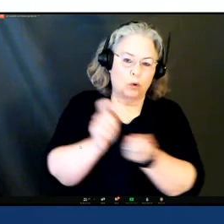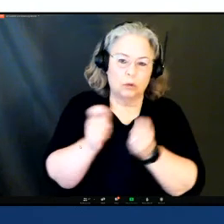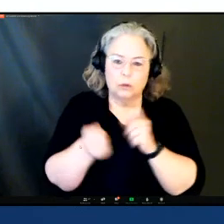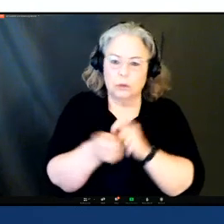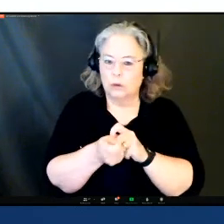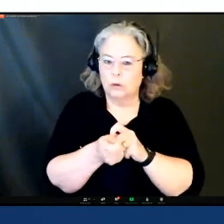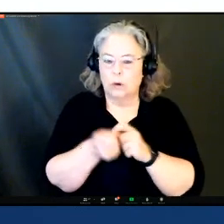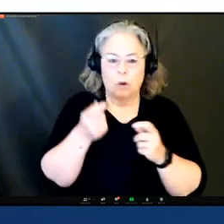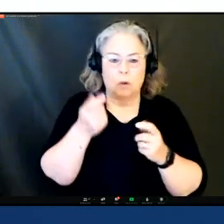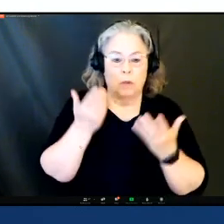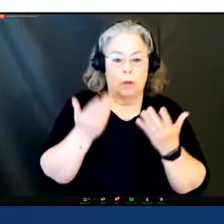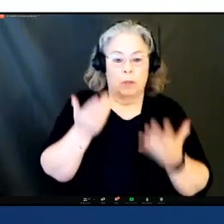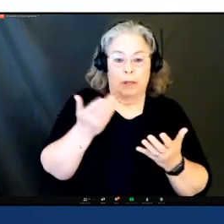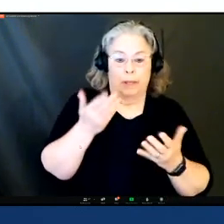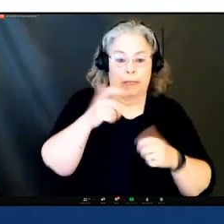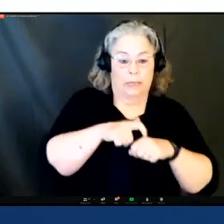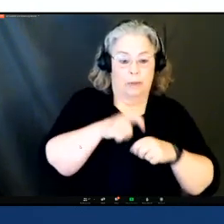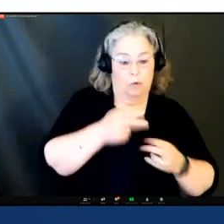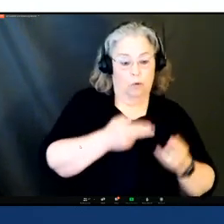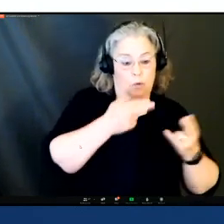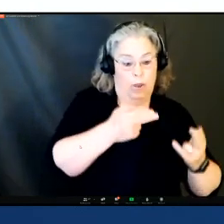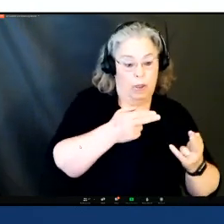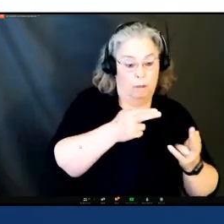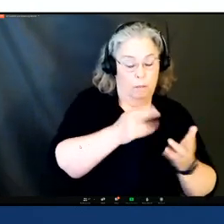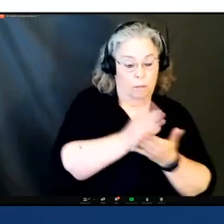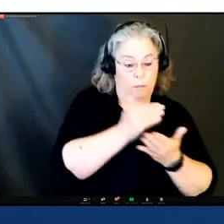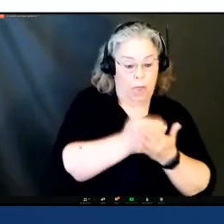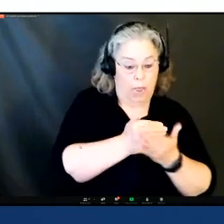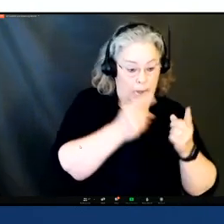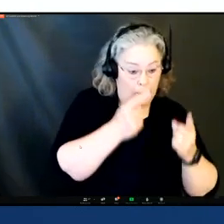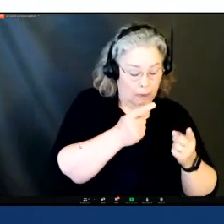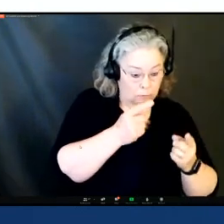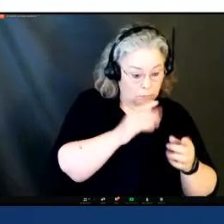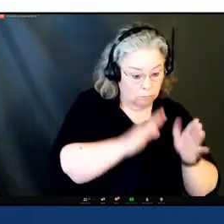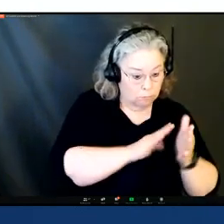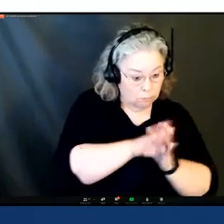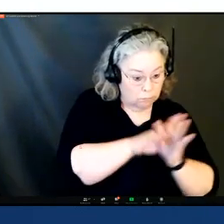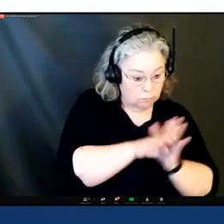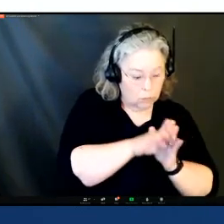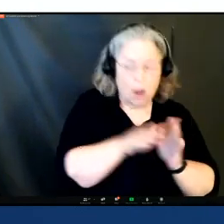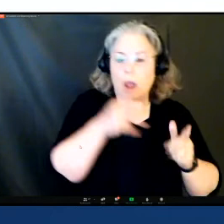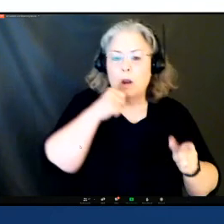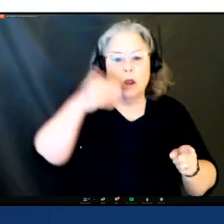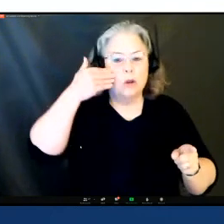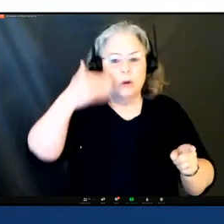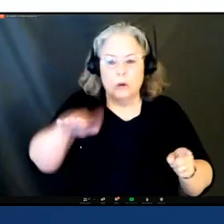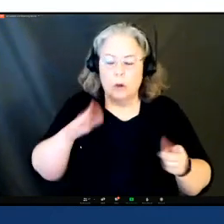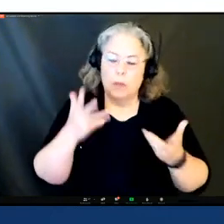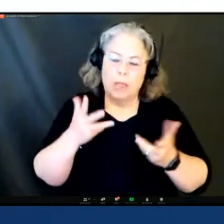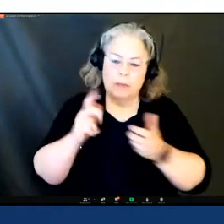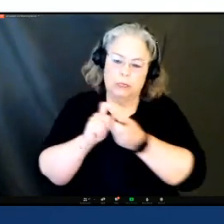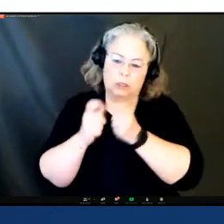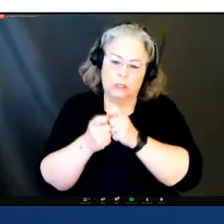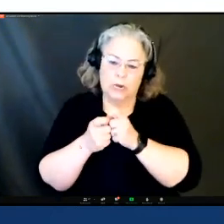at the time the recommended budget was developed, such as actual ending fund balance numbers and changes in the state's budget.